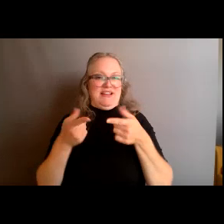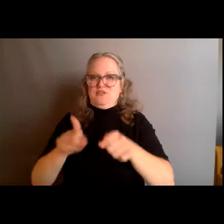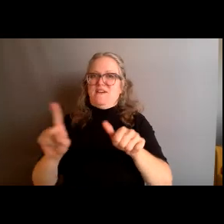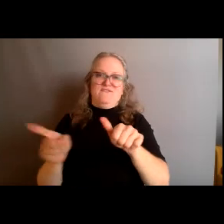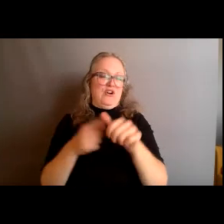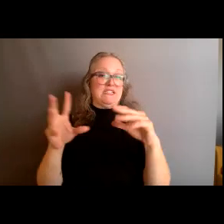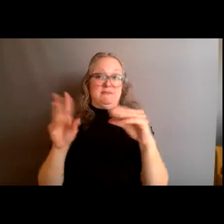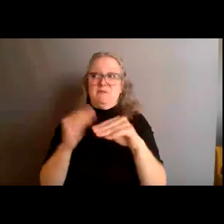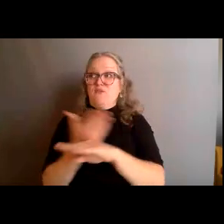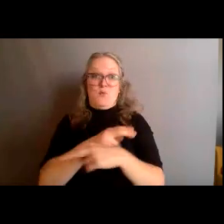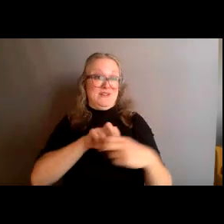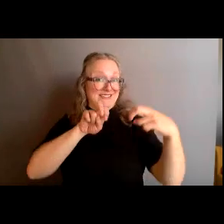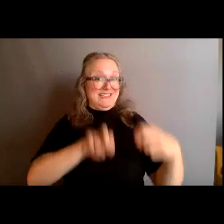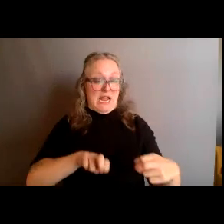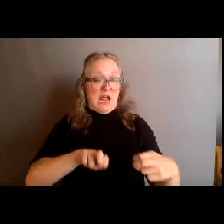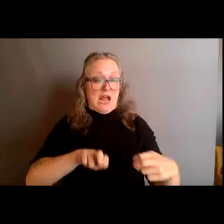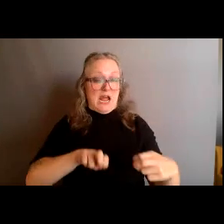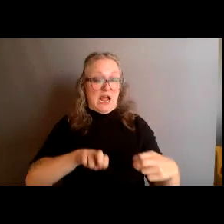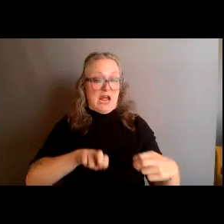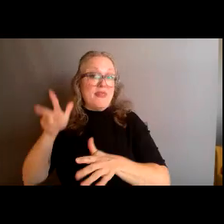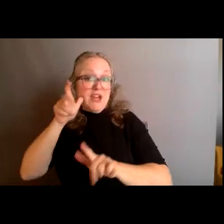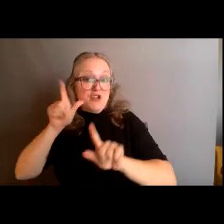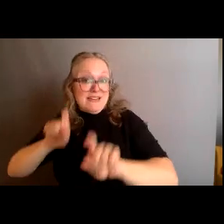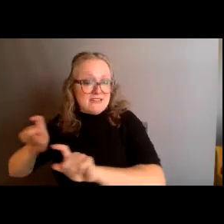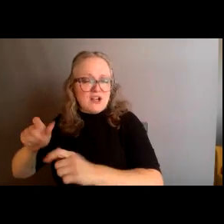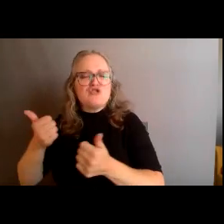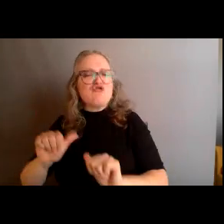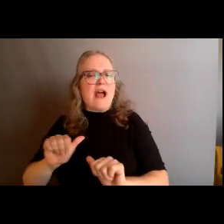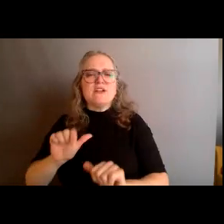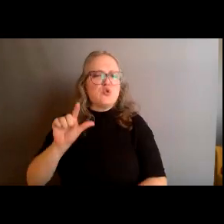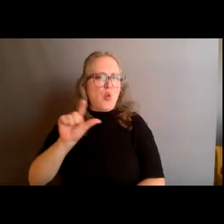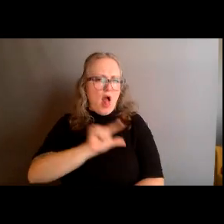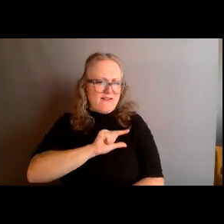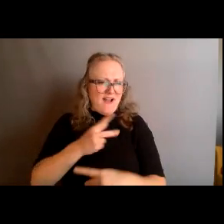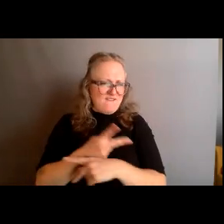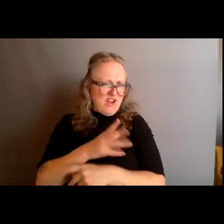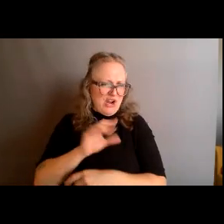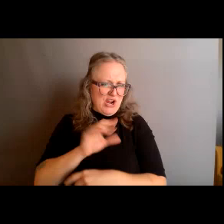I try to qualify. Who, what, what, what their status is. If they do not have